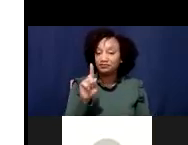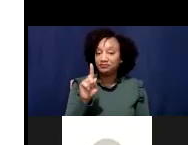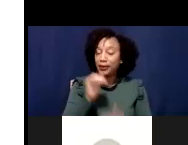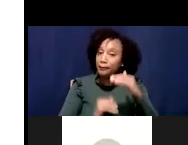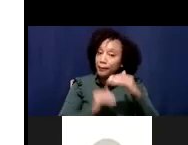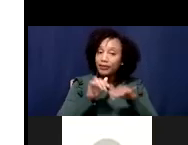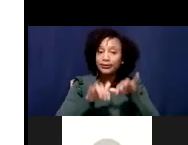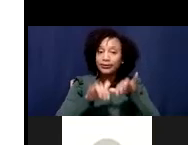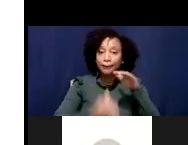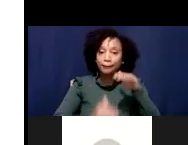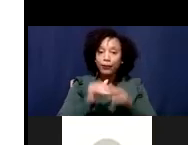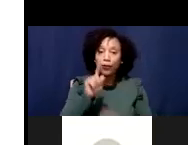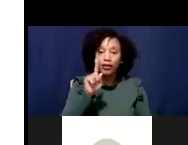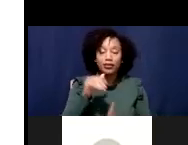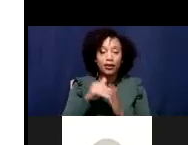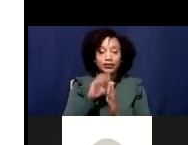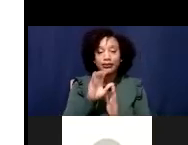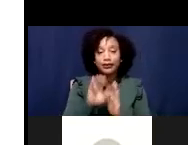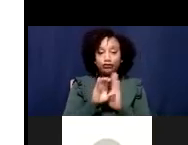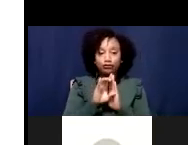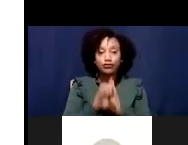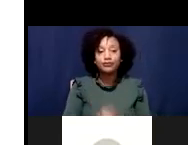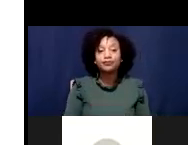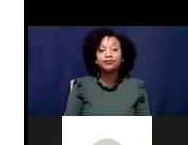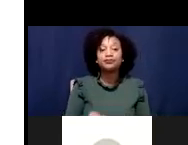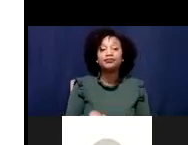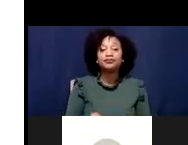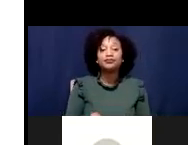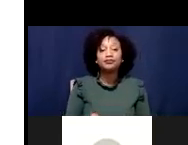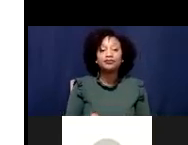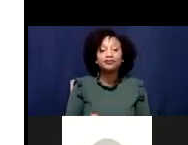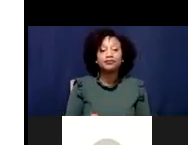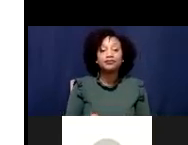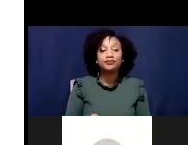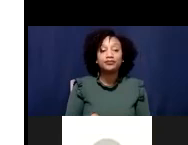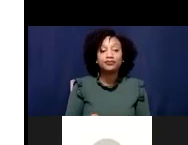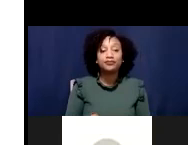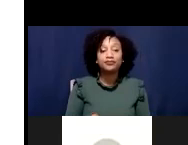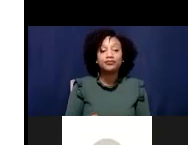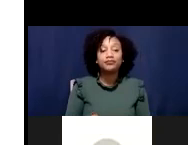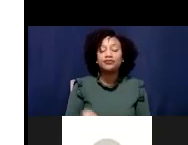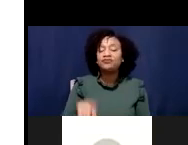we ask that you list the major cash income sources with dollar amounts and short descriptions.